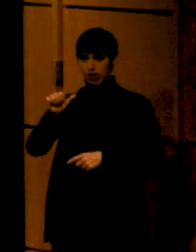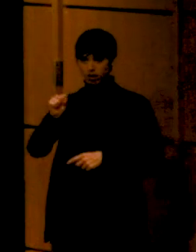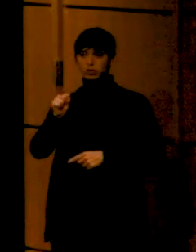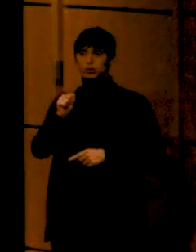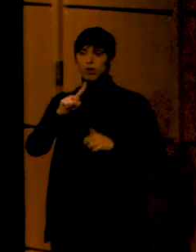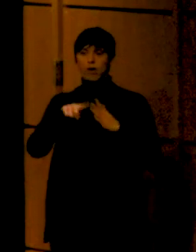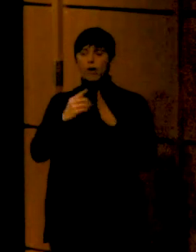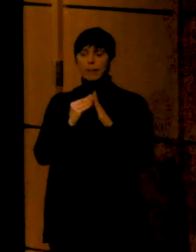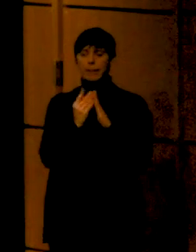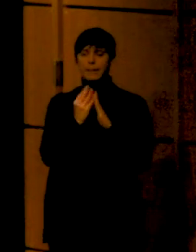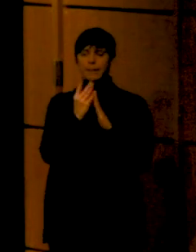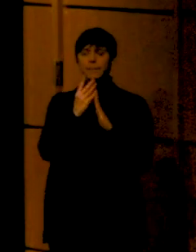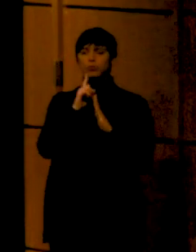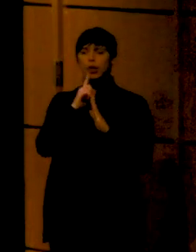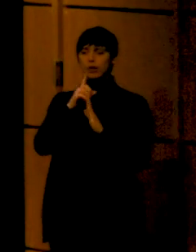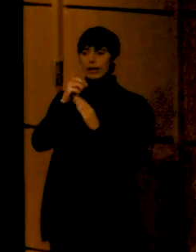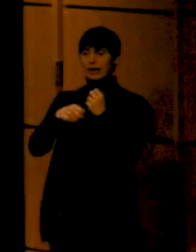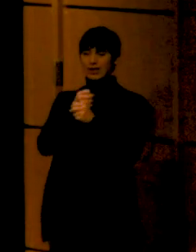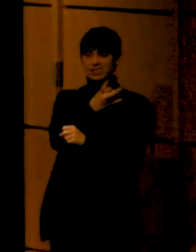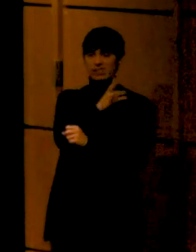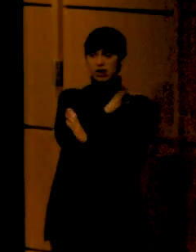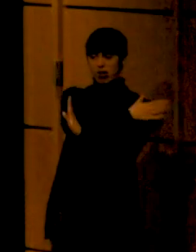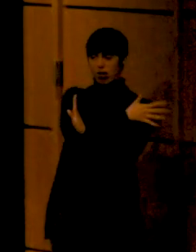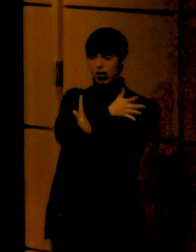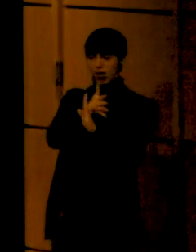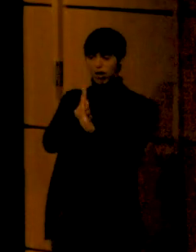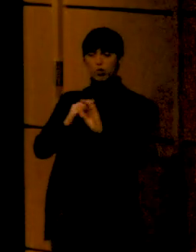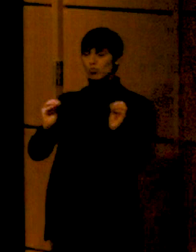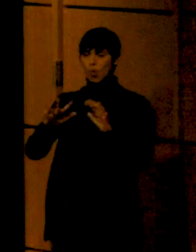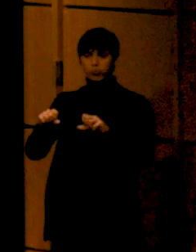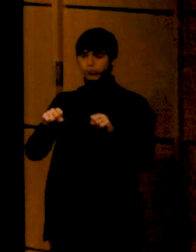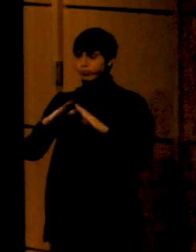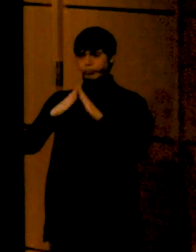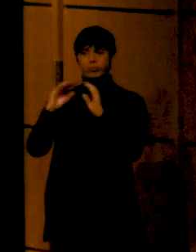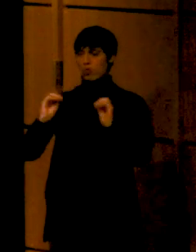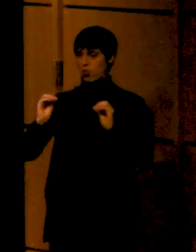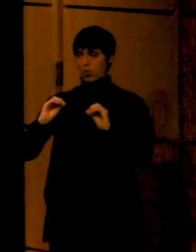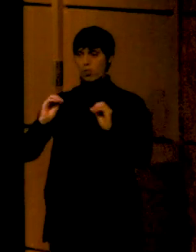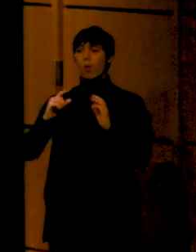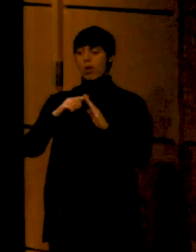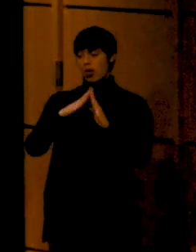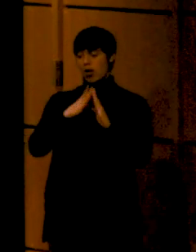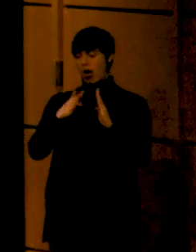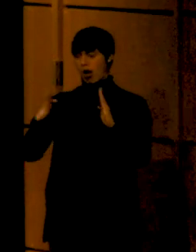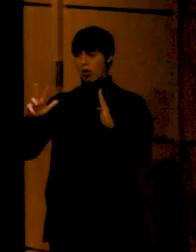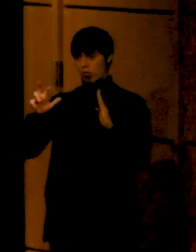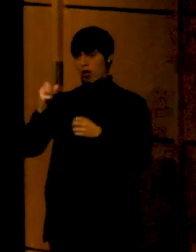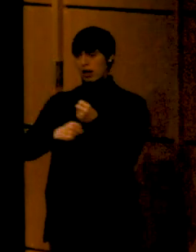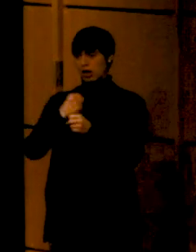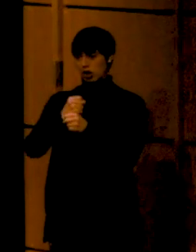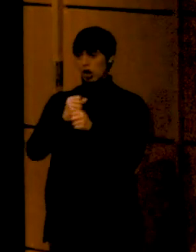since the year 79, and it began a 300 year eruptive period that only ended in 1944, just